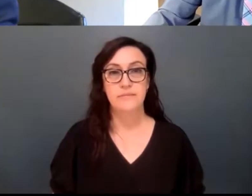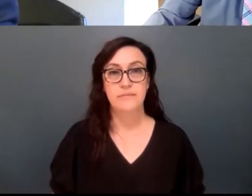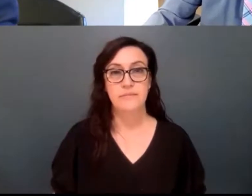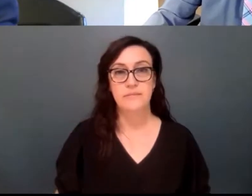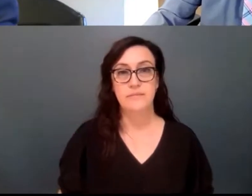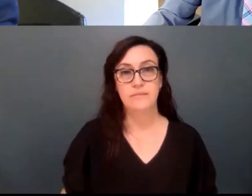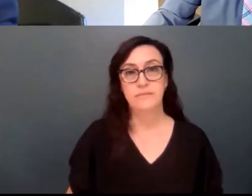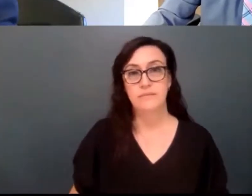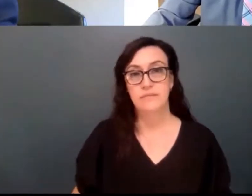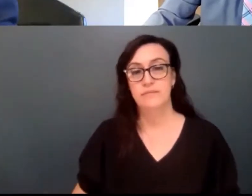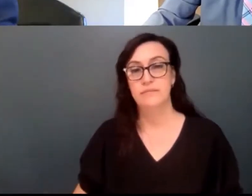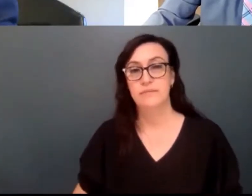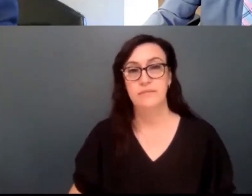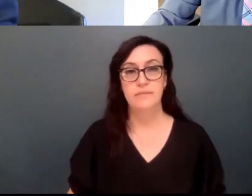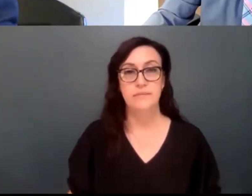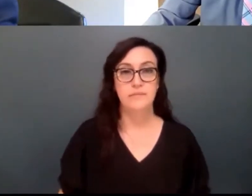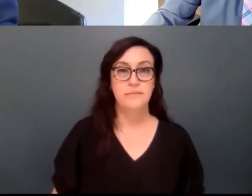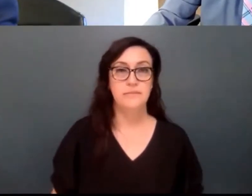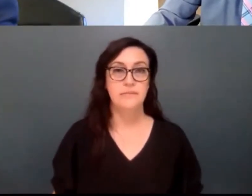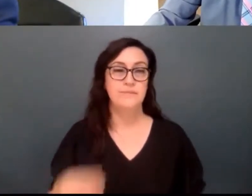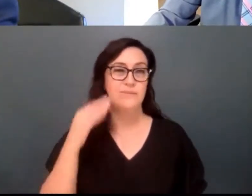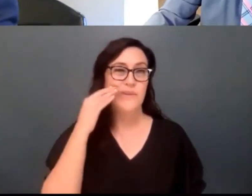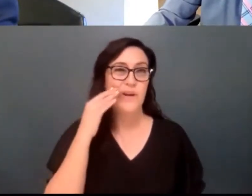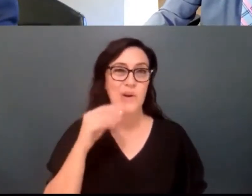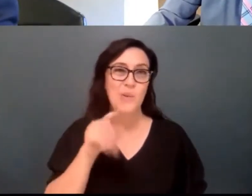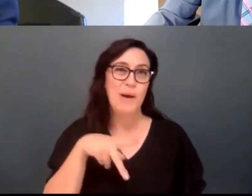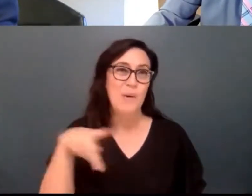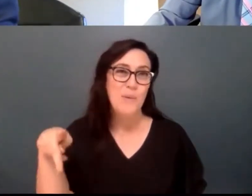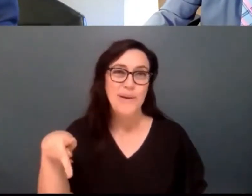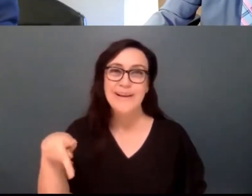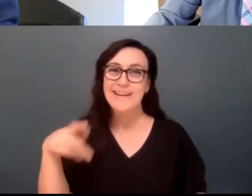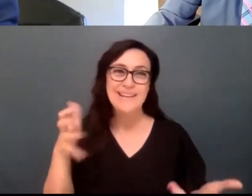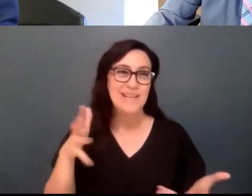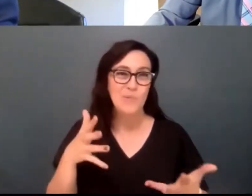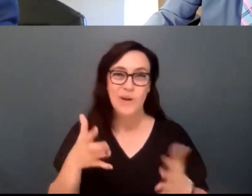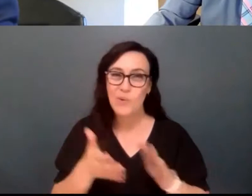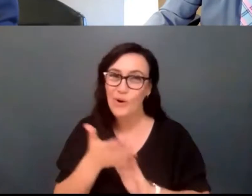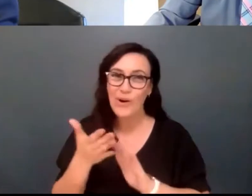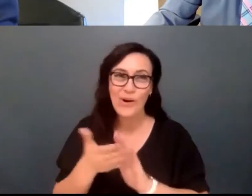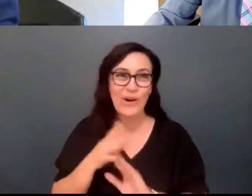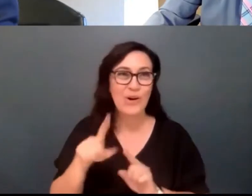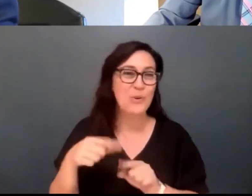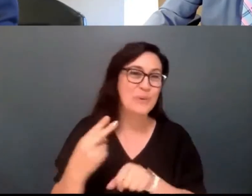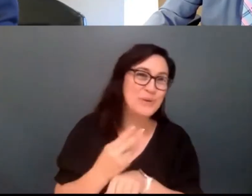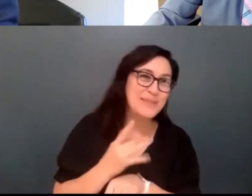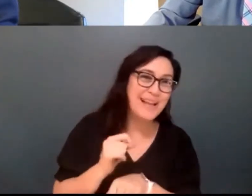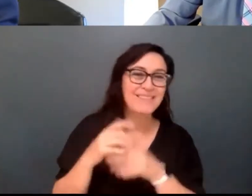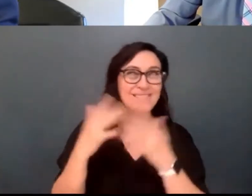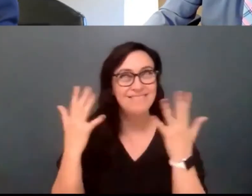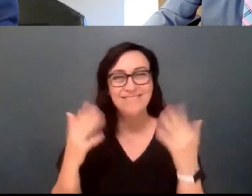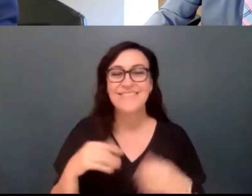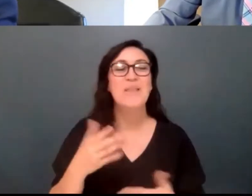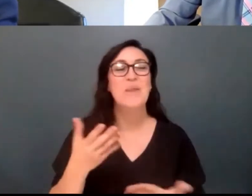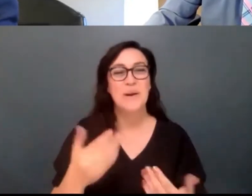you know how the PowerPoints work. It doesn't want to work properly when you want it to.